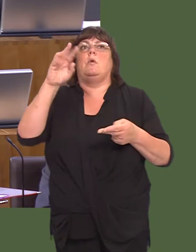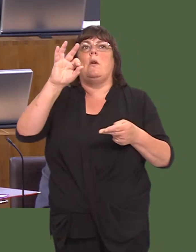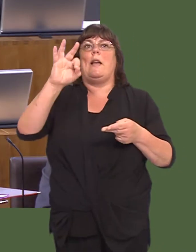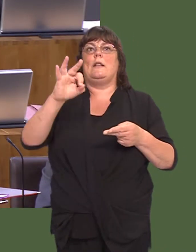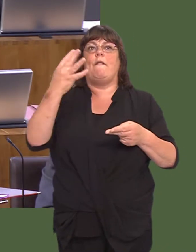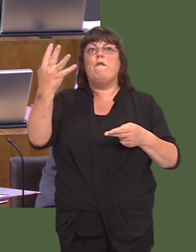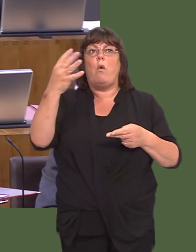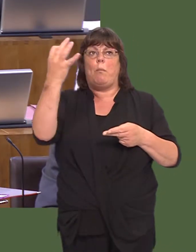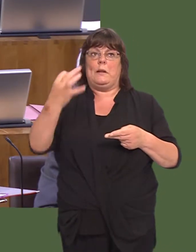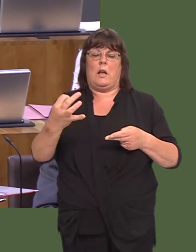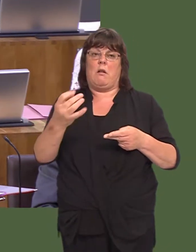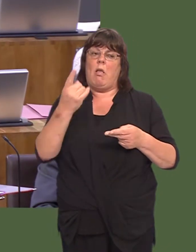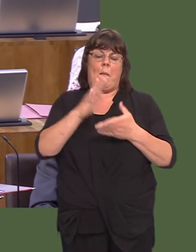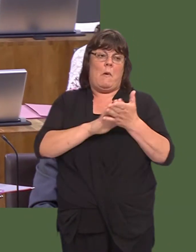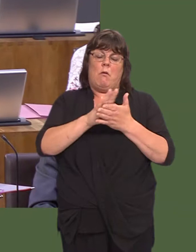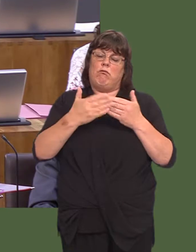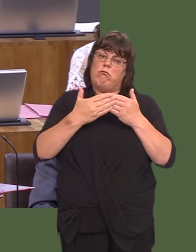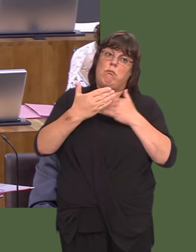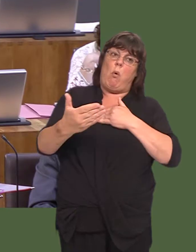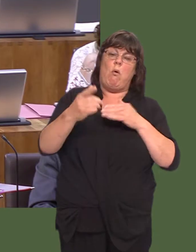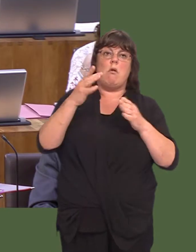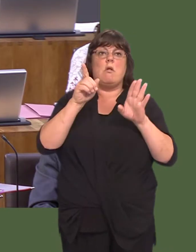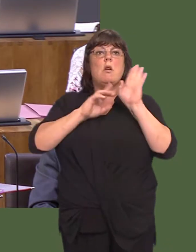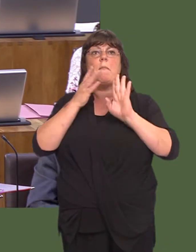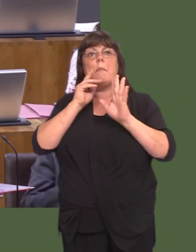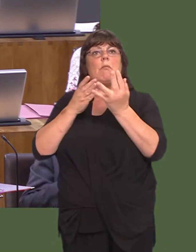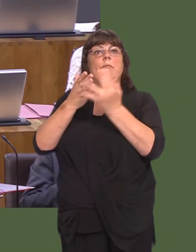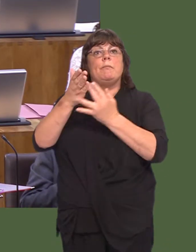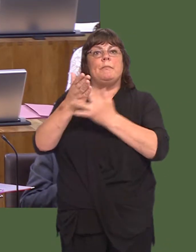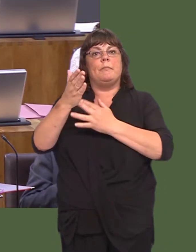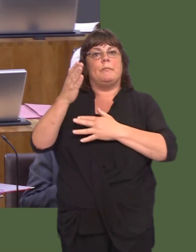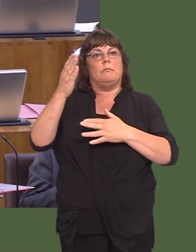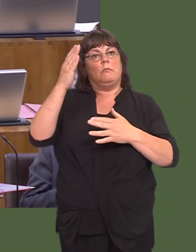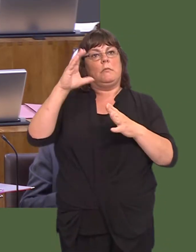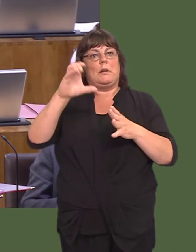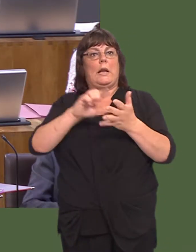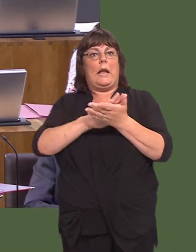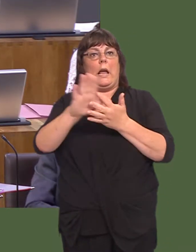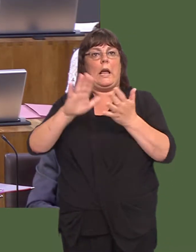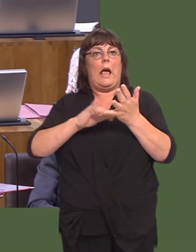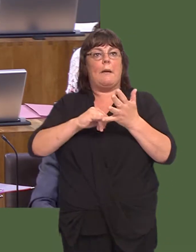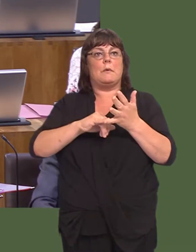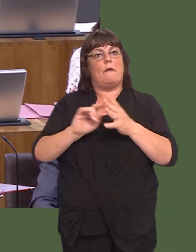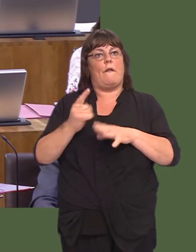Thatís an enormous improvement in the time required to get a first appointment.